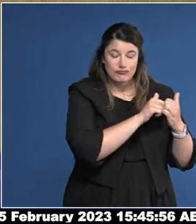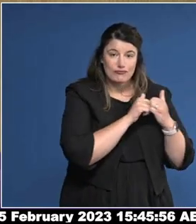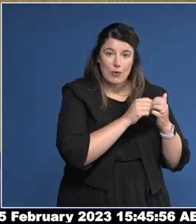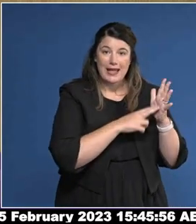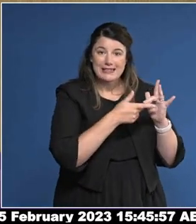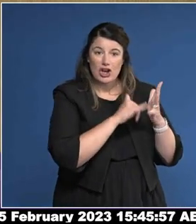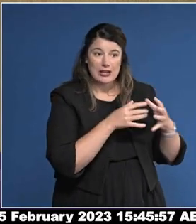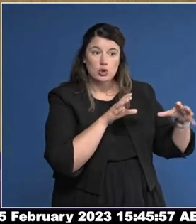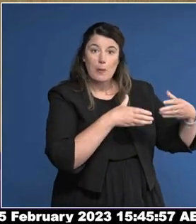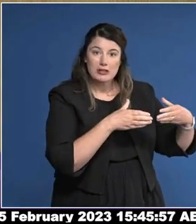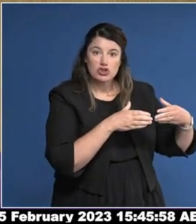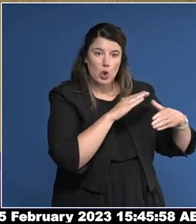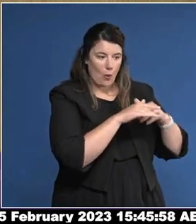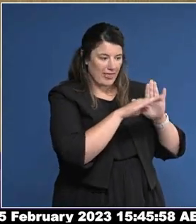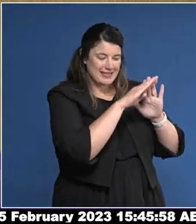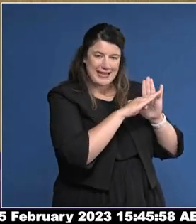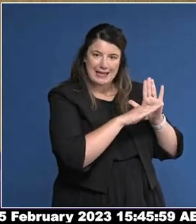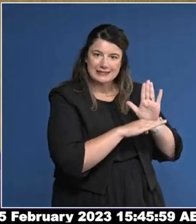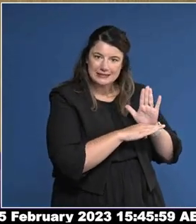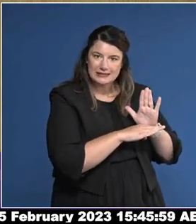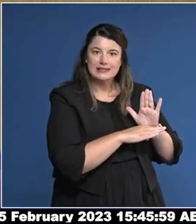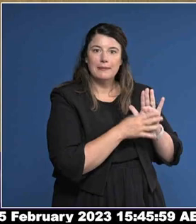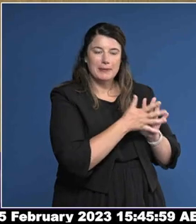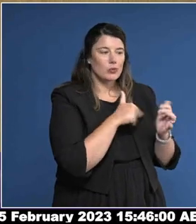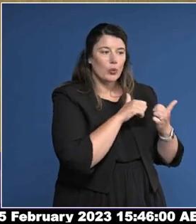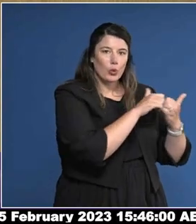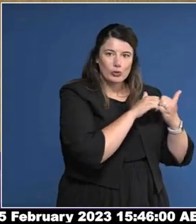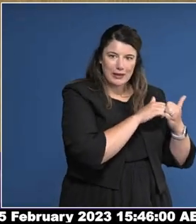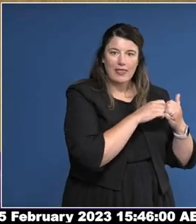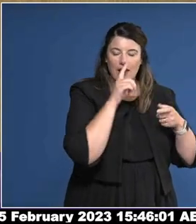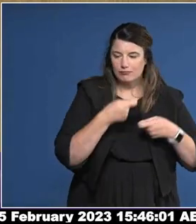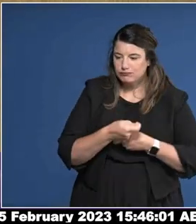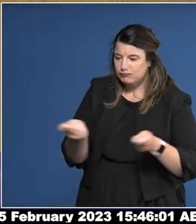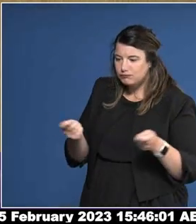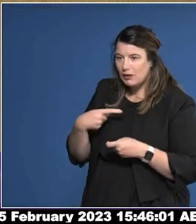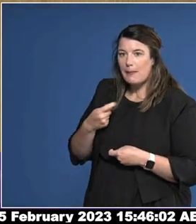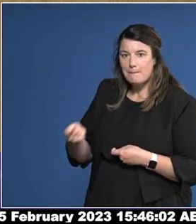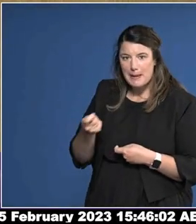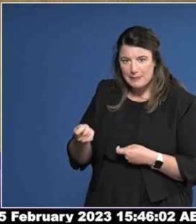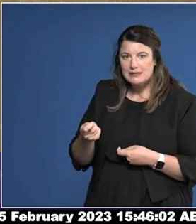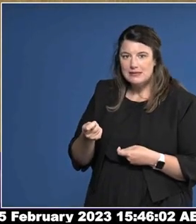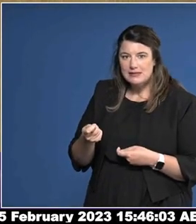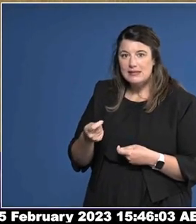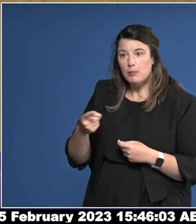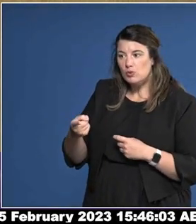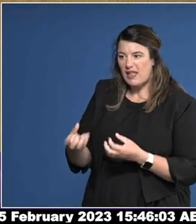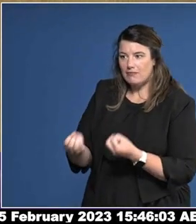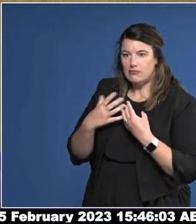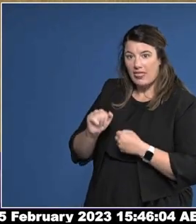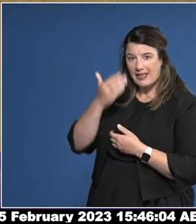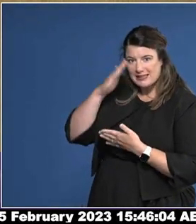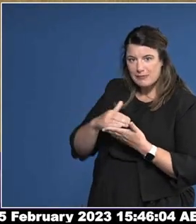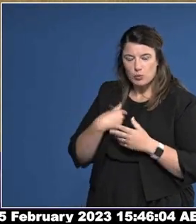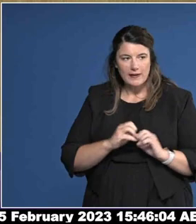of the practice standards so that it can be informed by provider experiences as well.